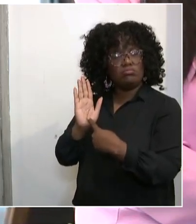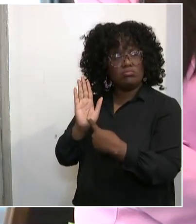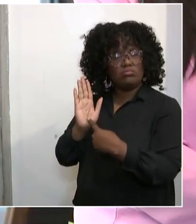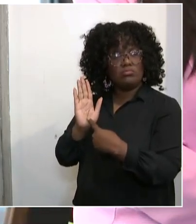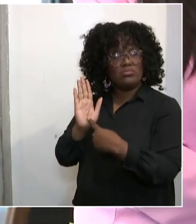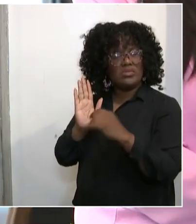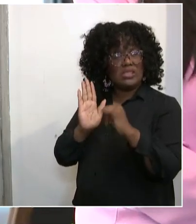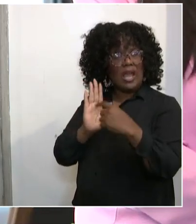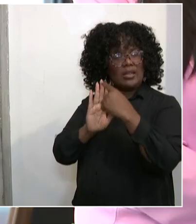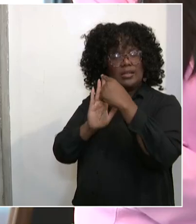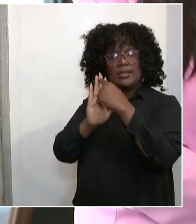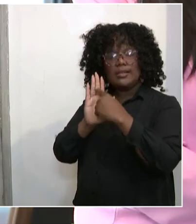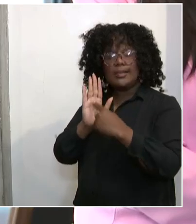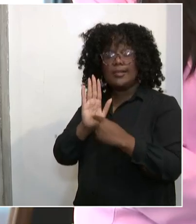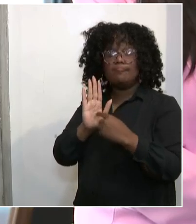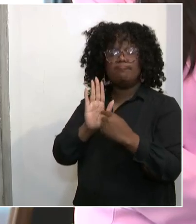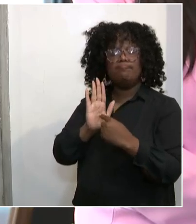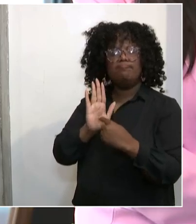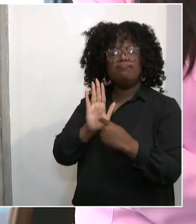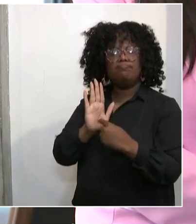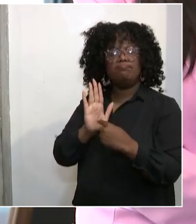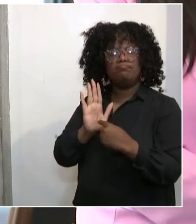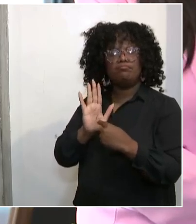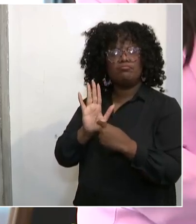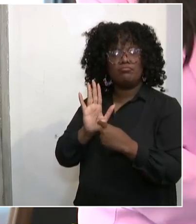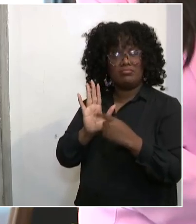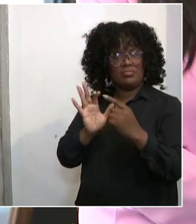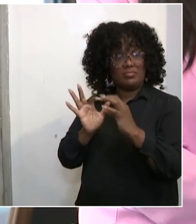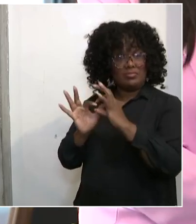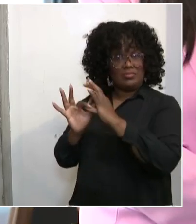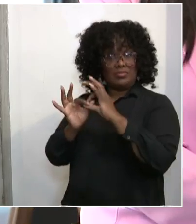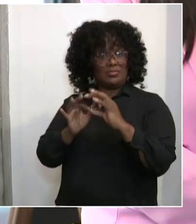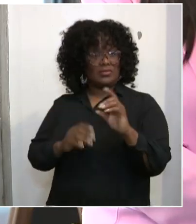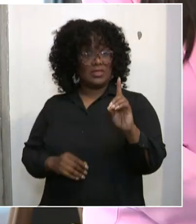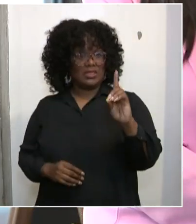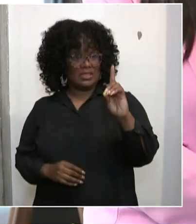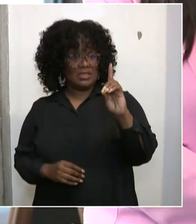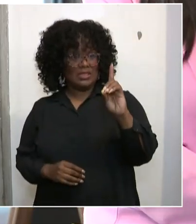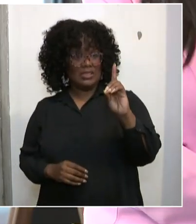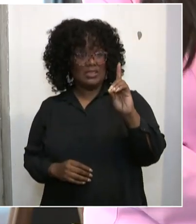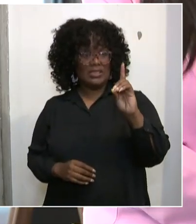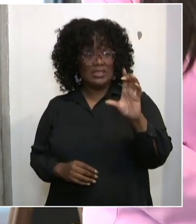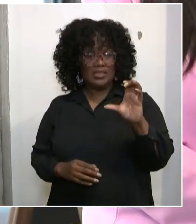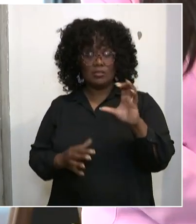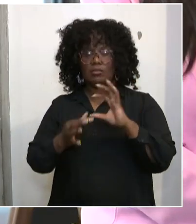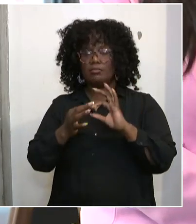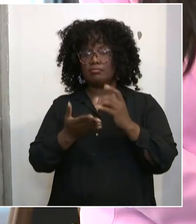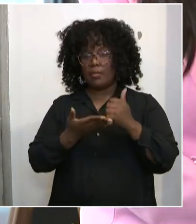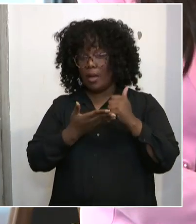with immigration enforcement and the sanctuary city status. I know you're backed off from calling a sanctuary city,